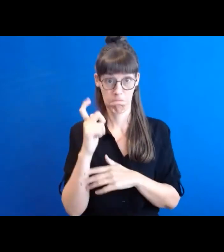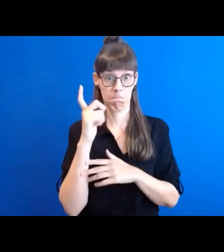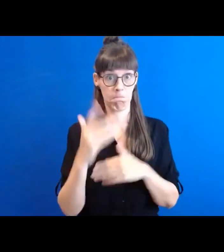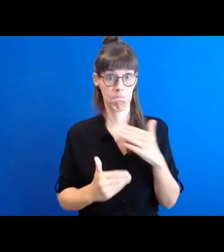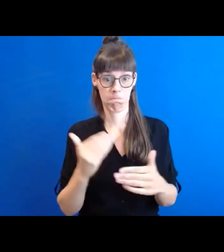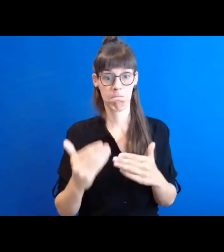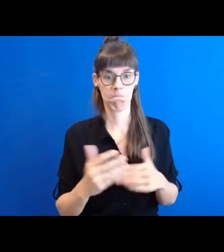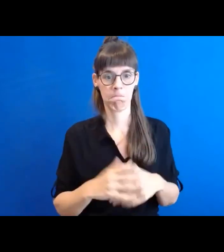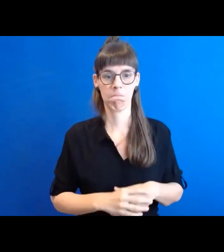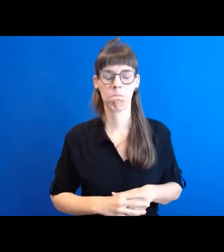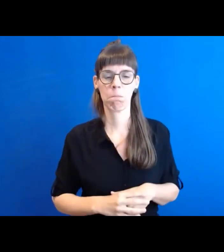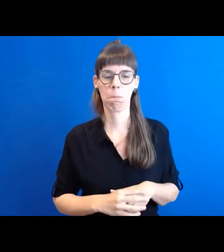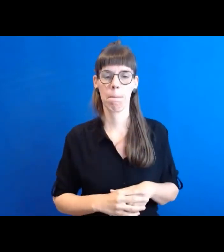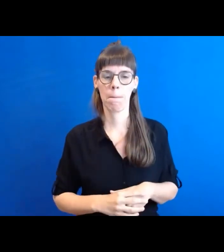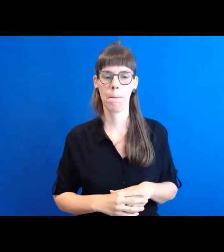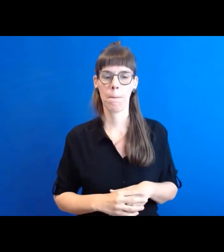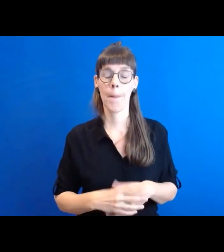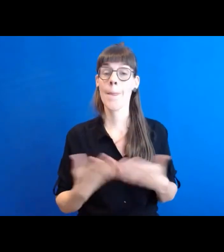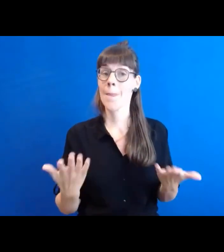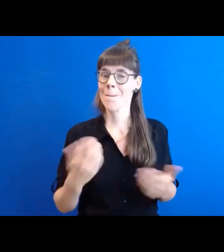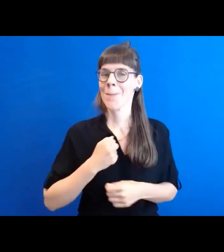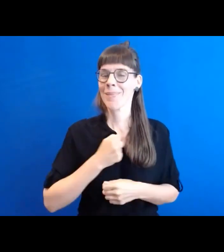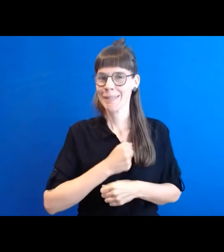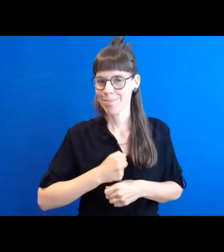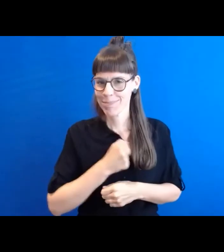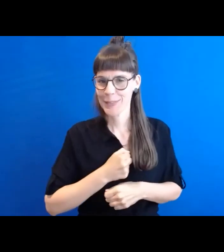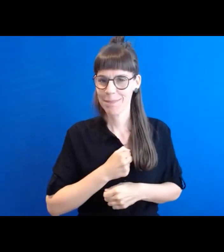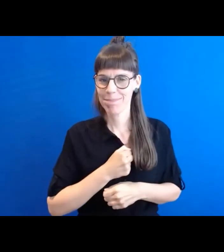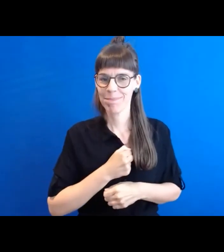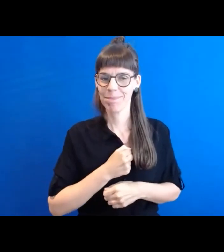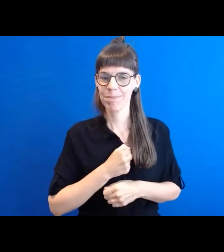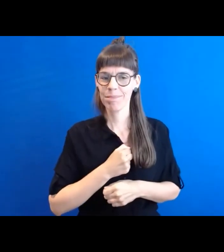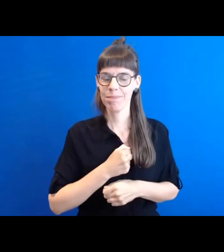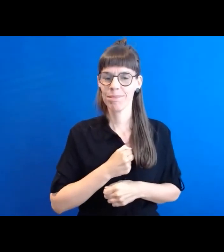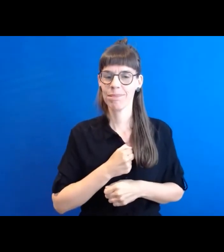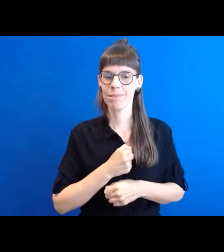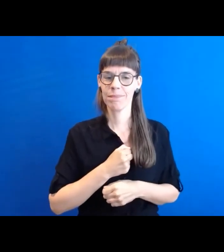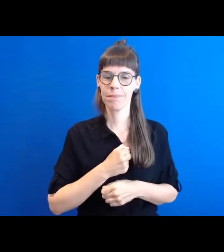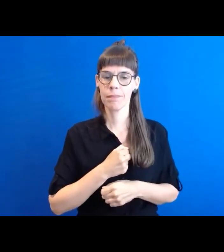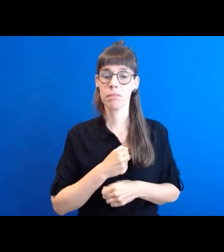I can start again